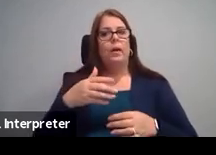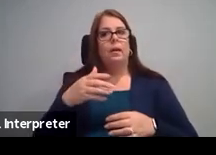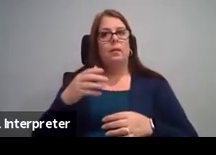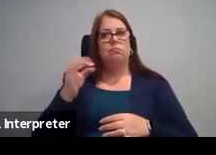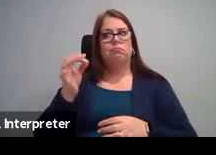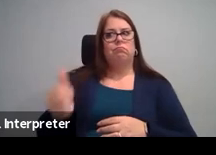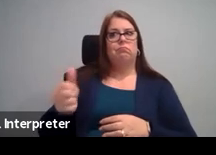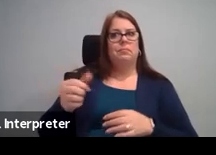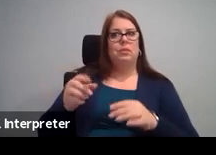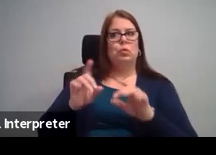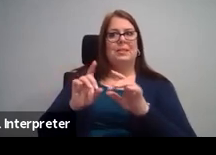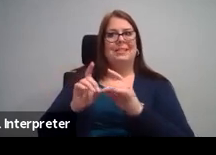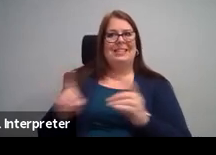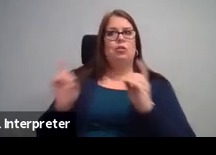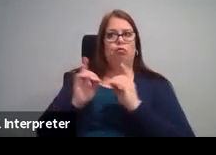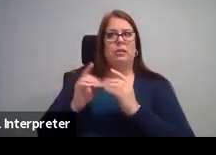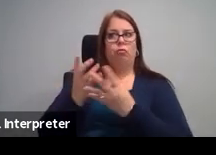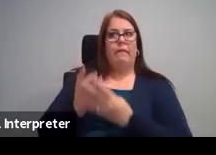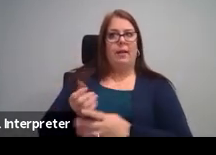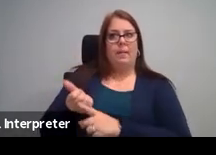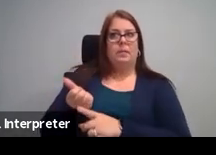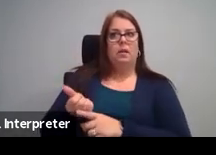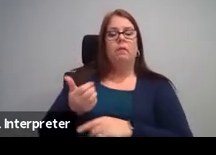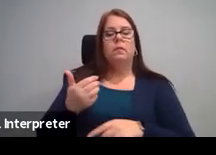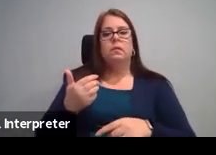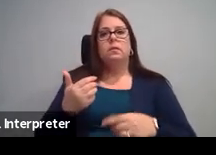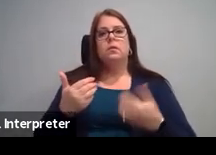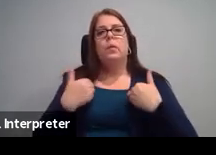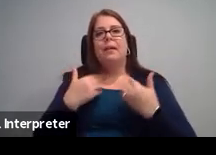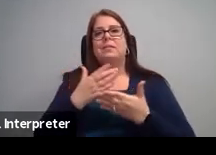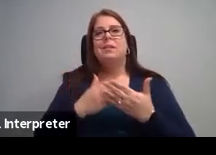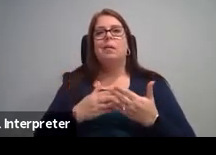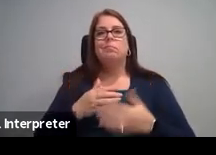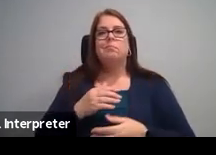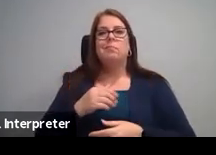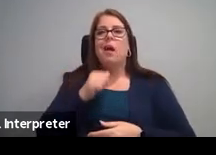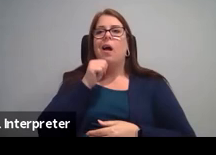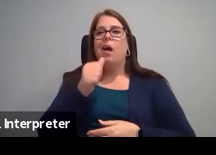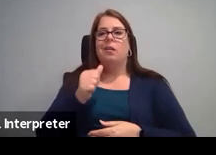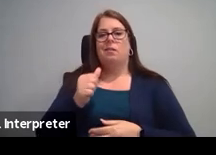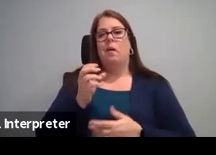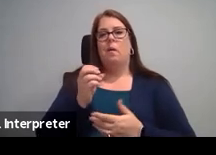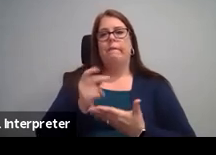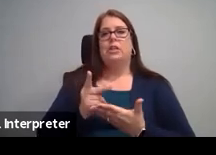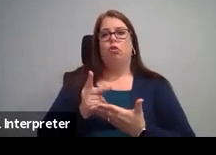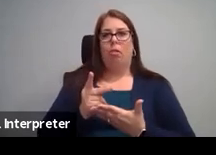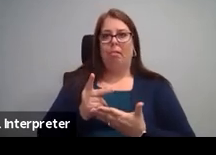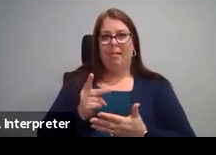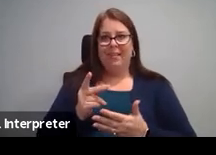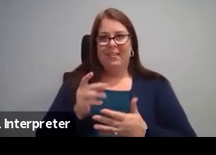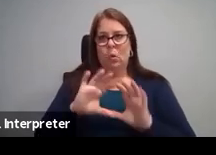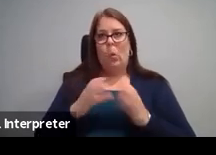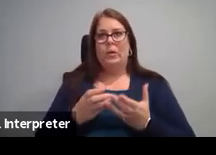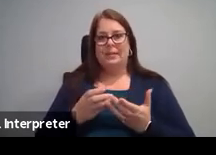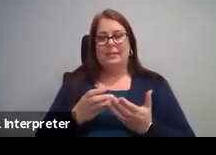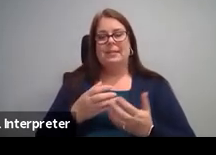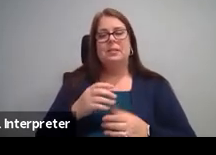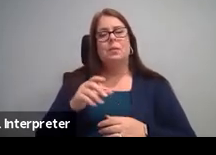Laurie Arnold: A few unofficial a good handful of unofficial courses that really haven't been vetted and that's what we have and but that's what I think everybody needs to be really careful about